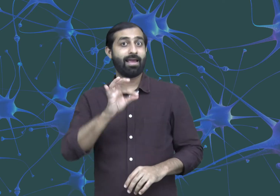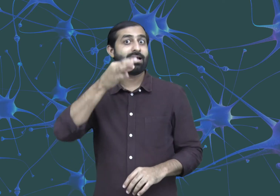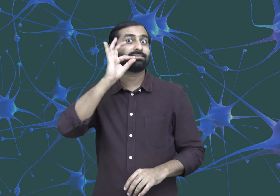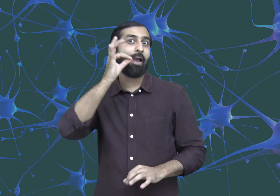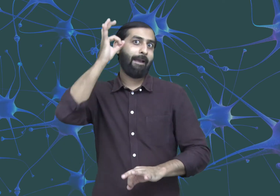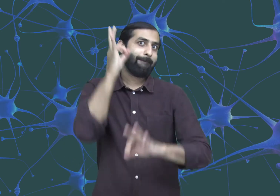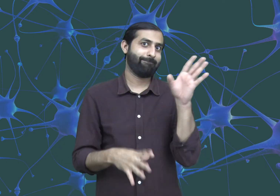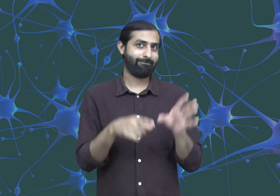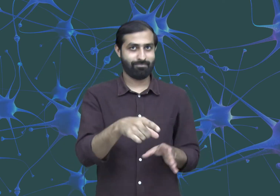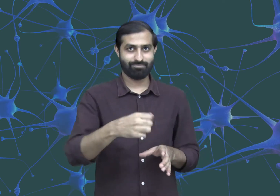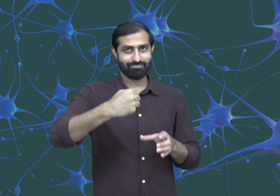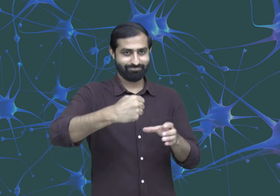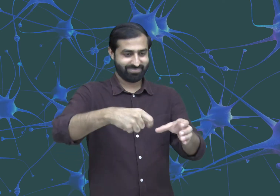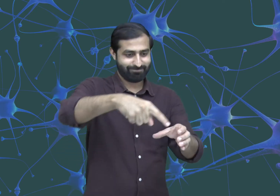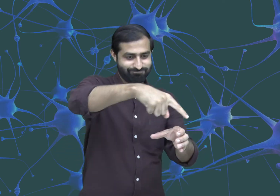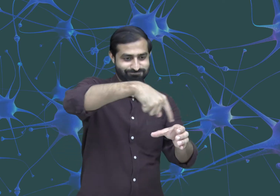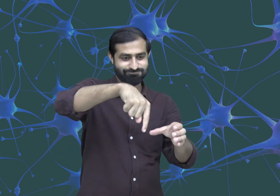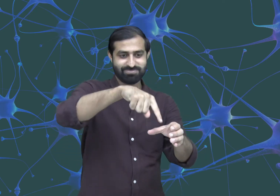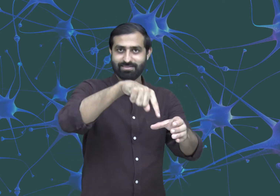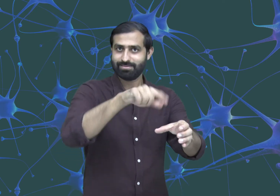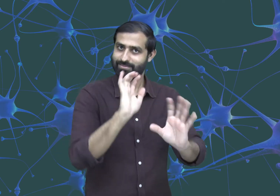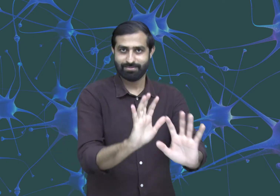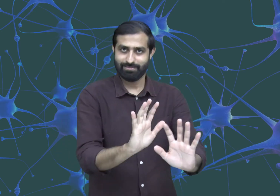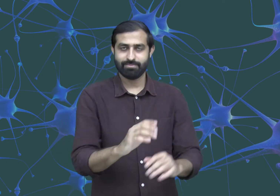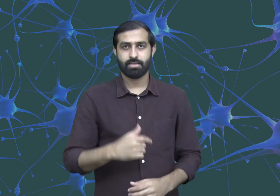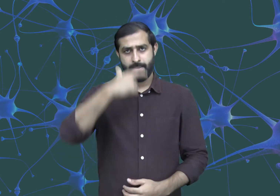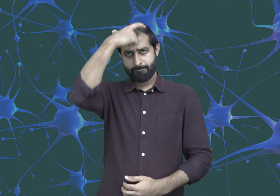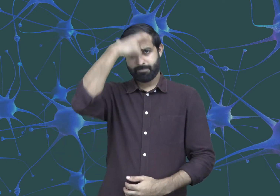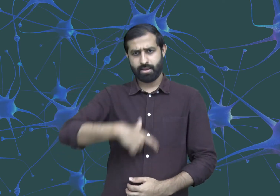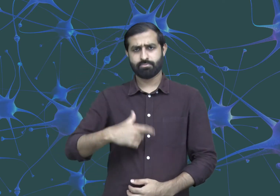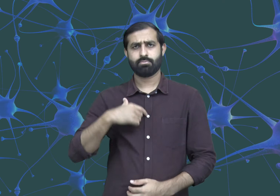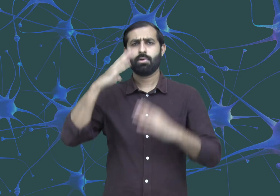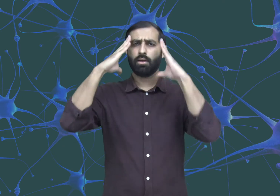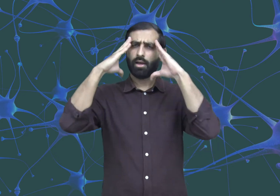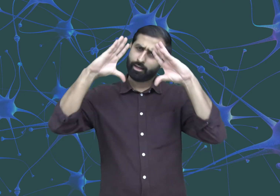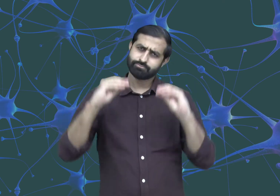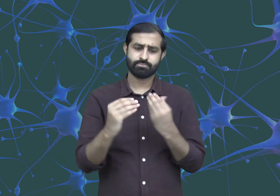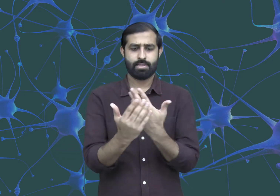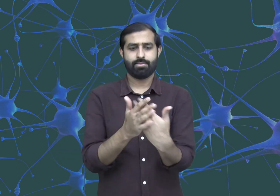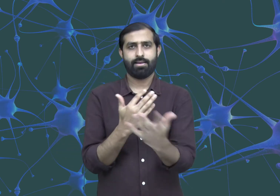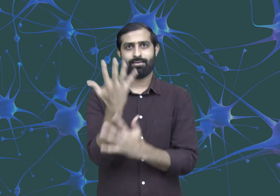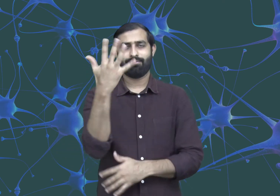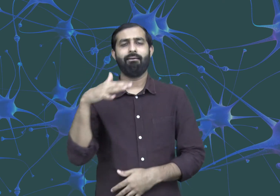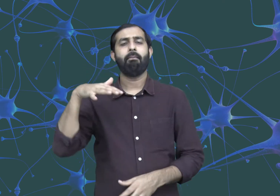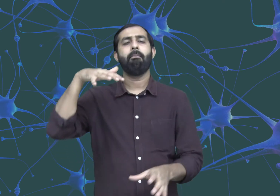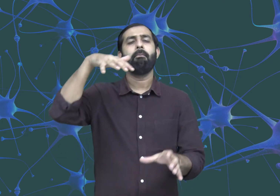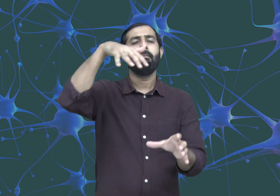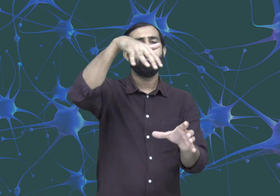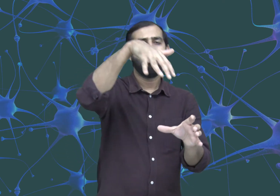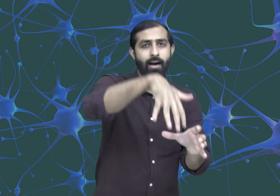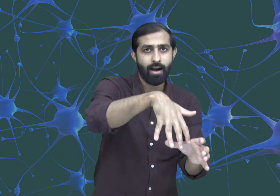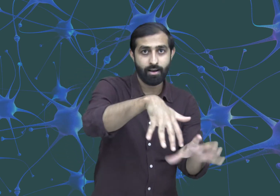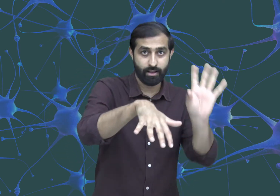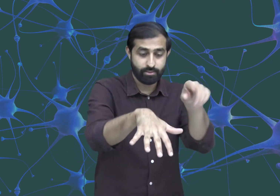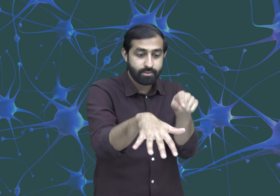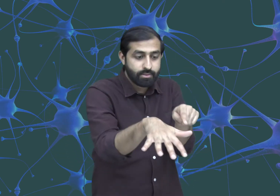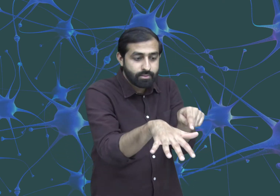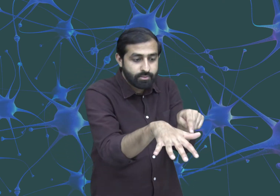Let us take an example of a hot cup of tea. If we unknowingly touch a hot cup of tea